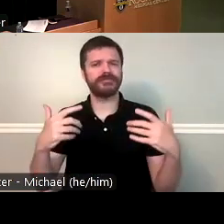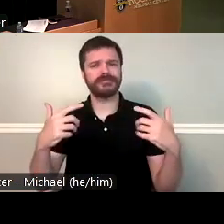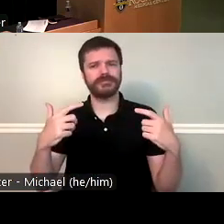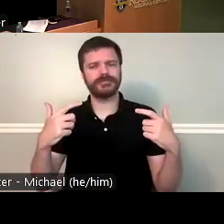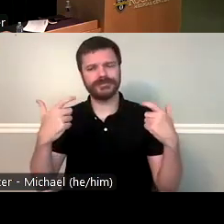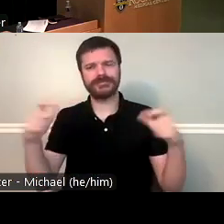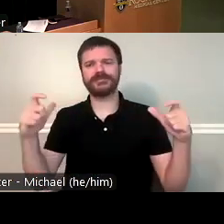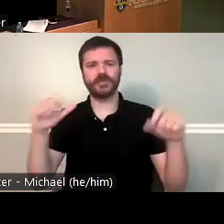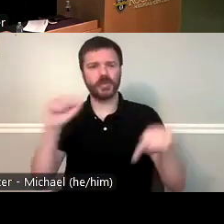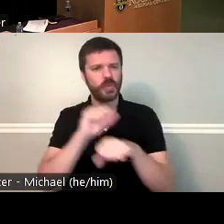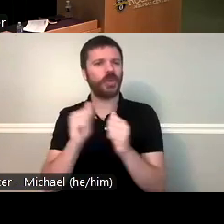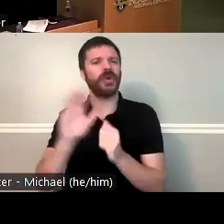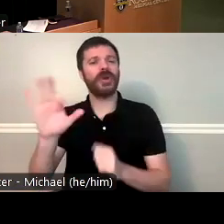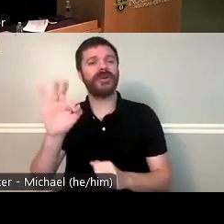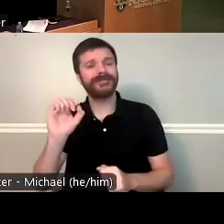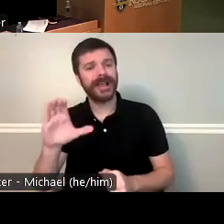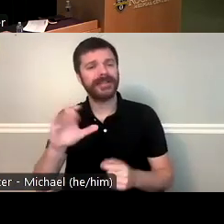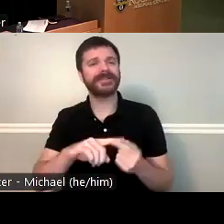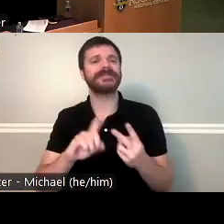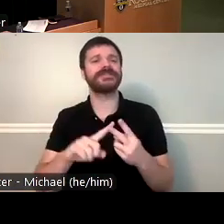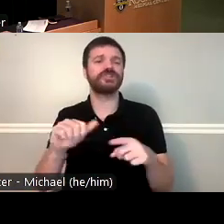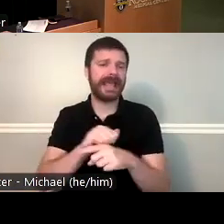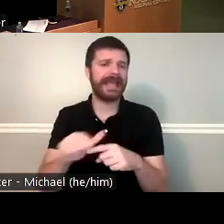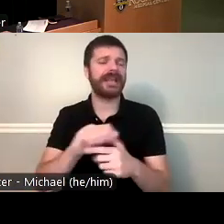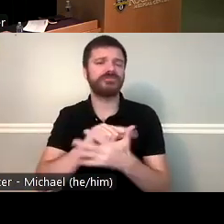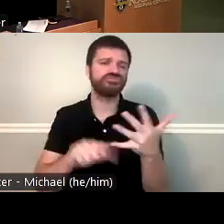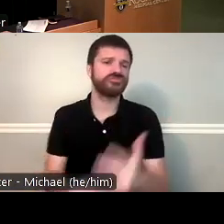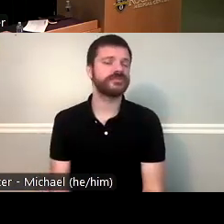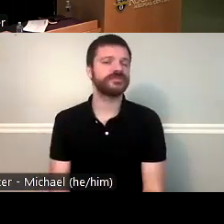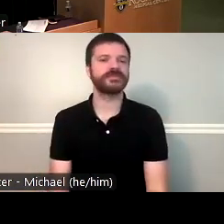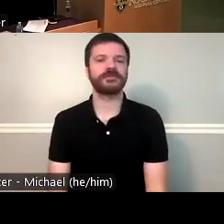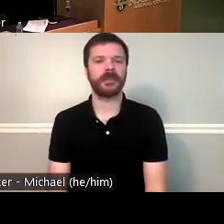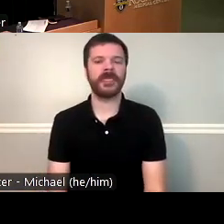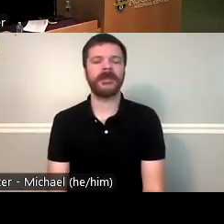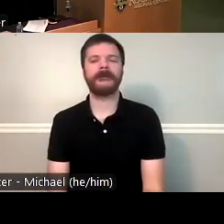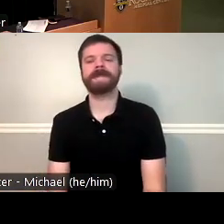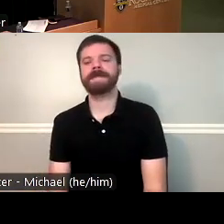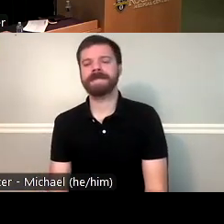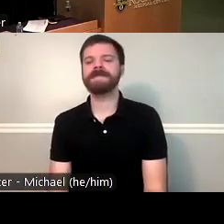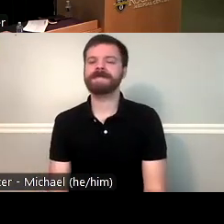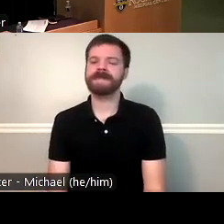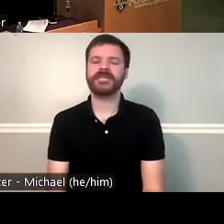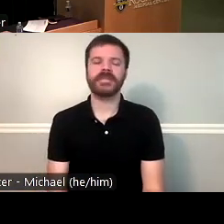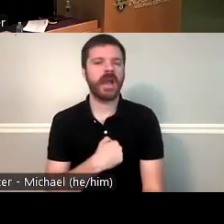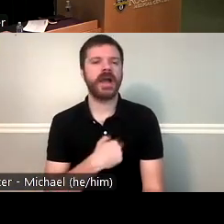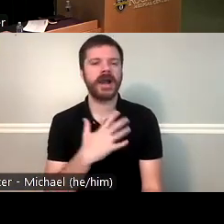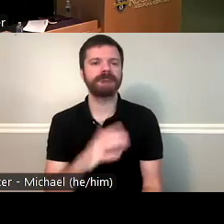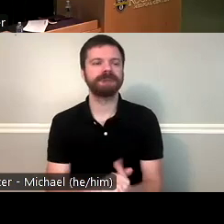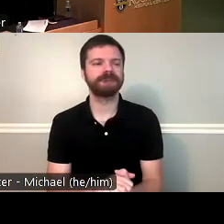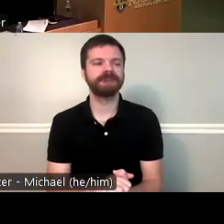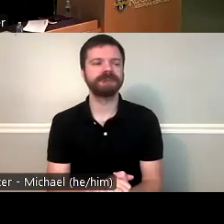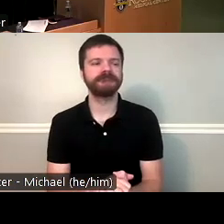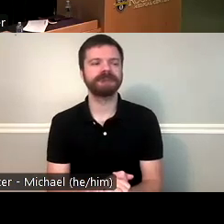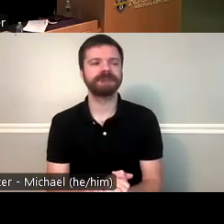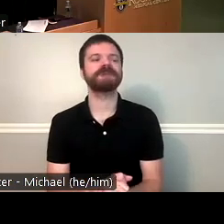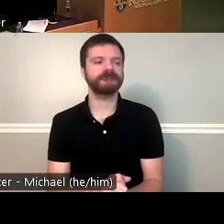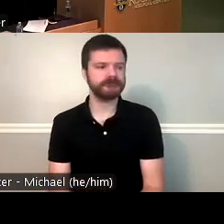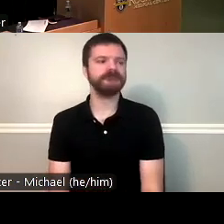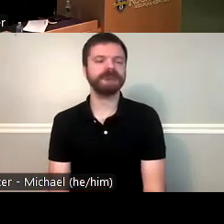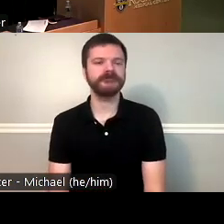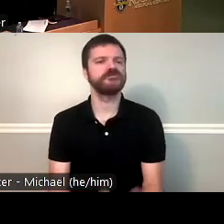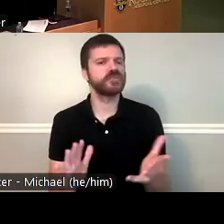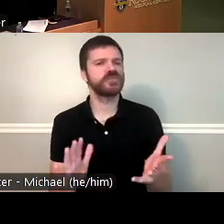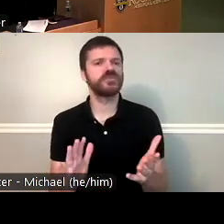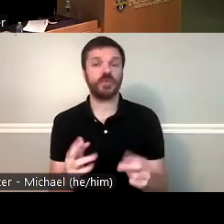with with your faculty and in the training um I uh it's a it's a short time to cover a